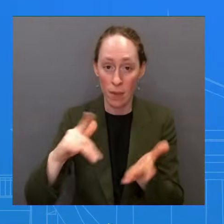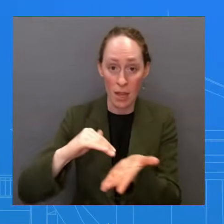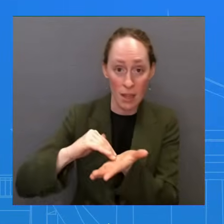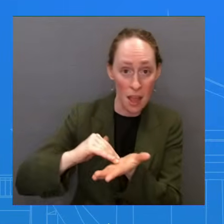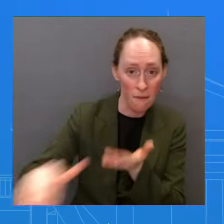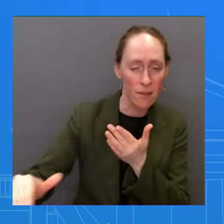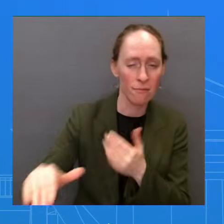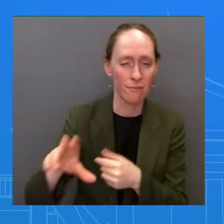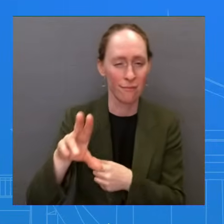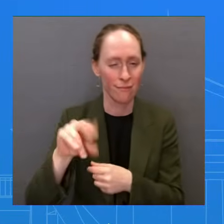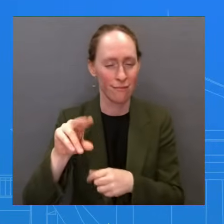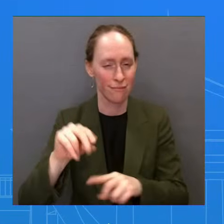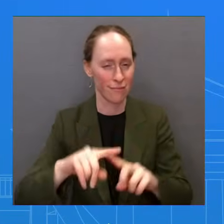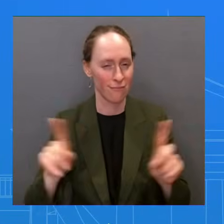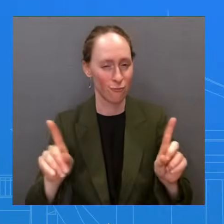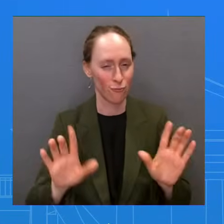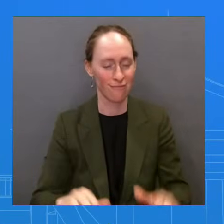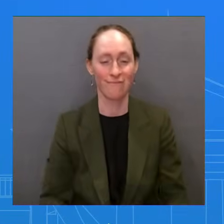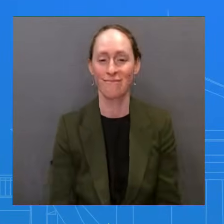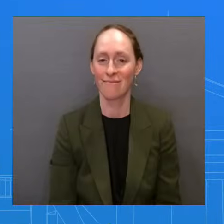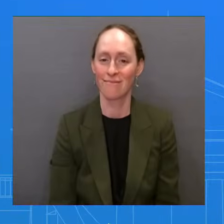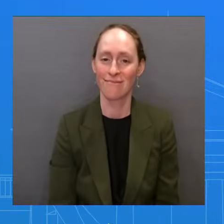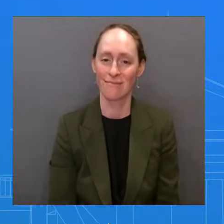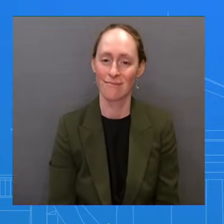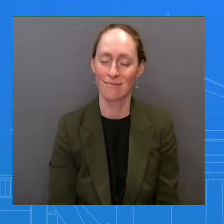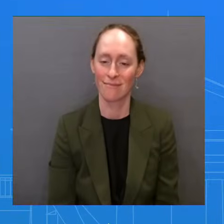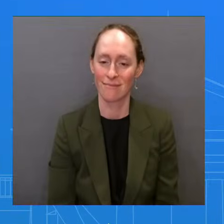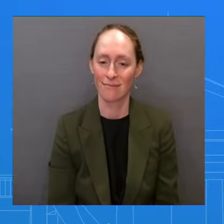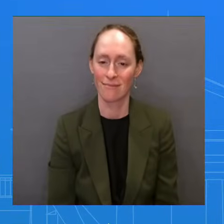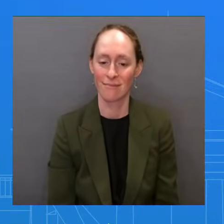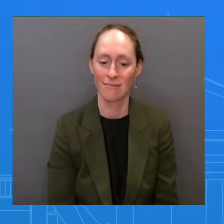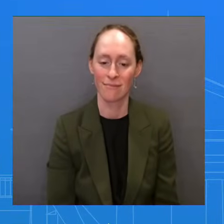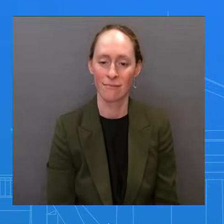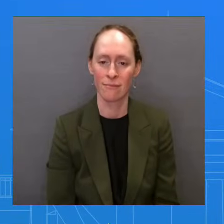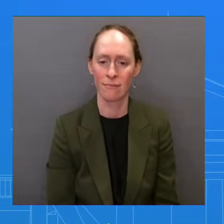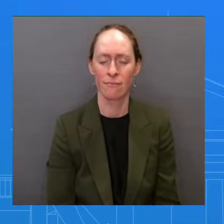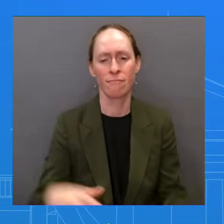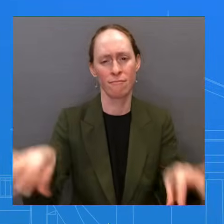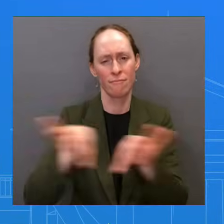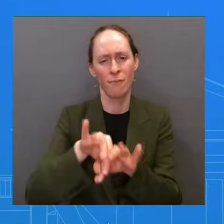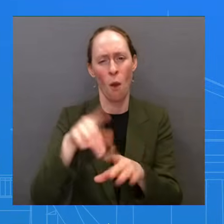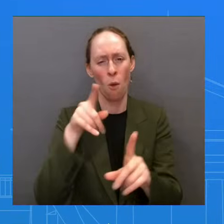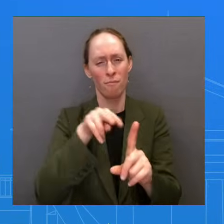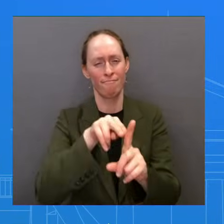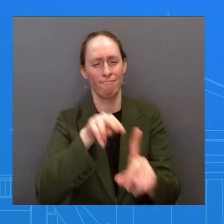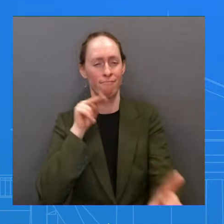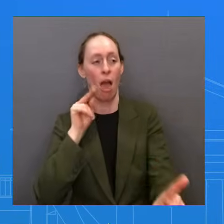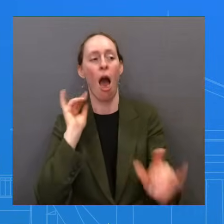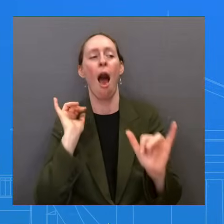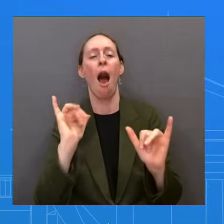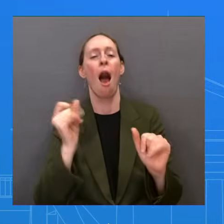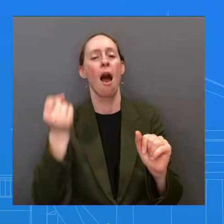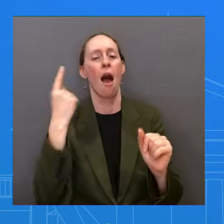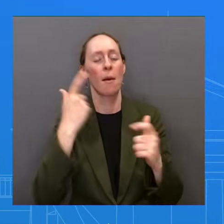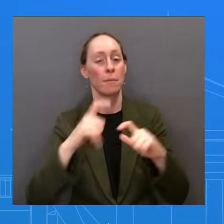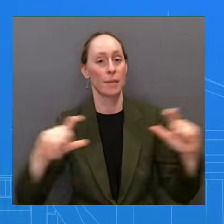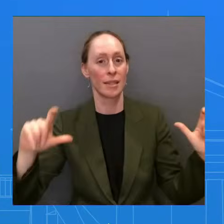And it's -- in a broad perspective here, really lay out what -- what the -- what the jobs -- job opening data shows.